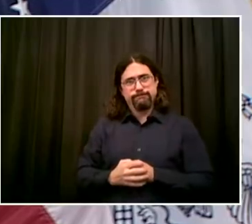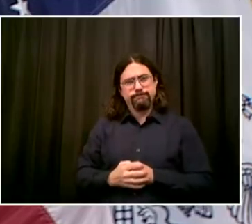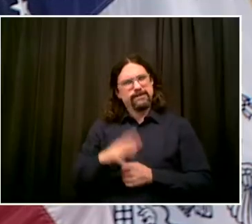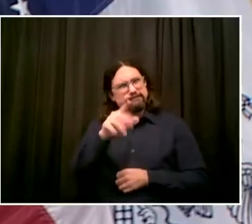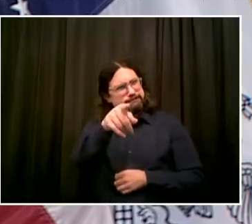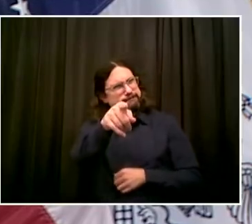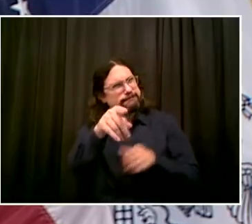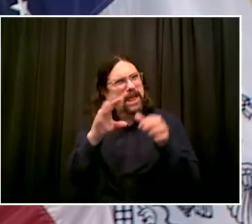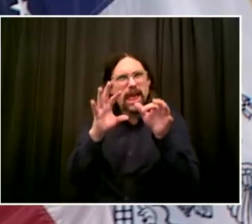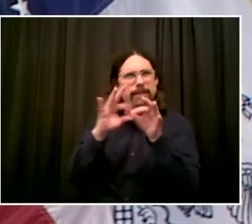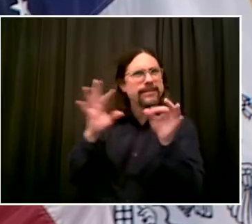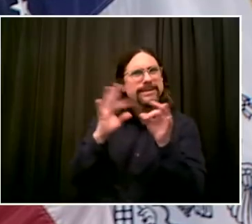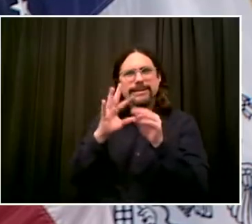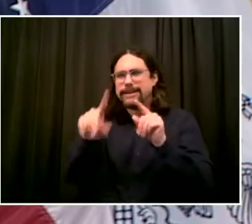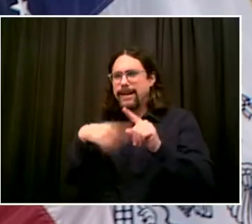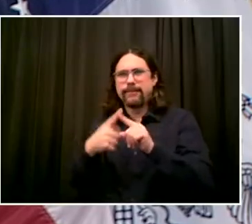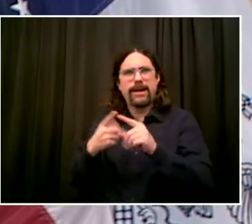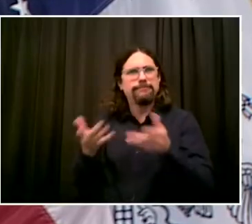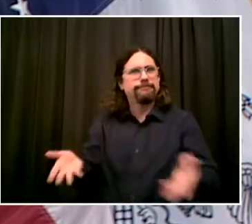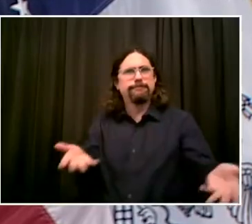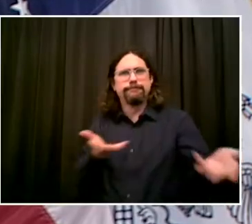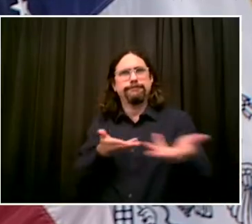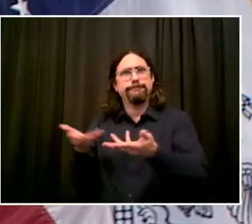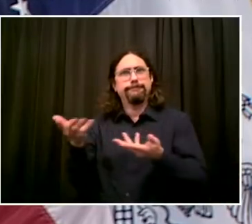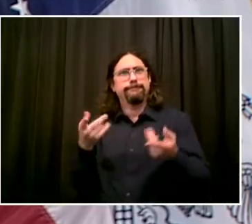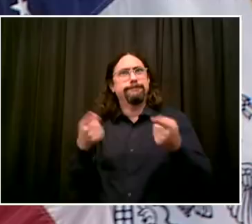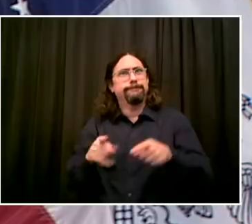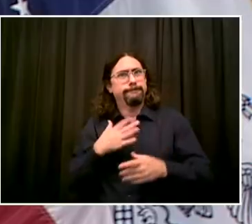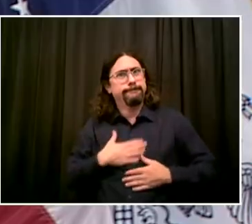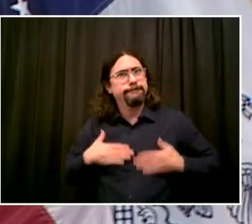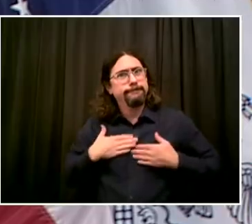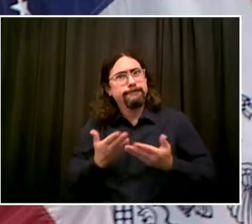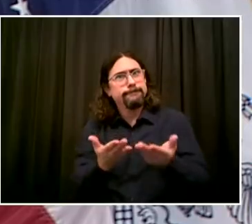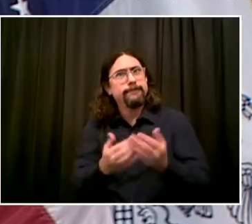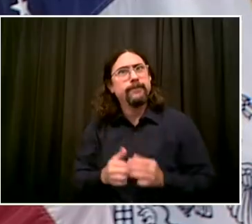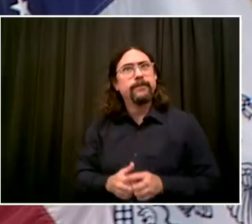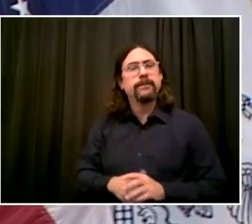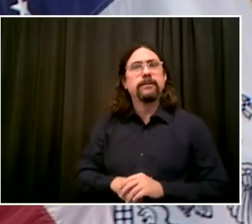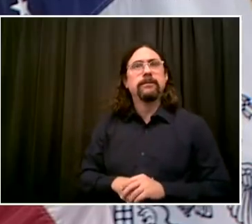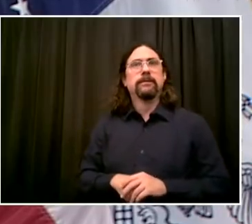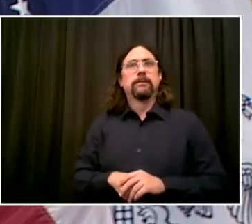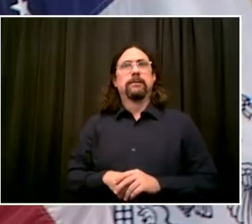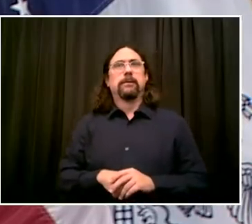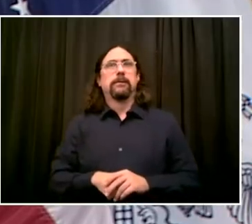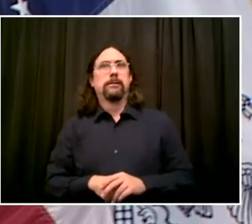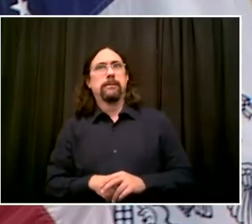REX LOOK, I DON'T KNOW EVERYTHING ABOUT THE MARCH. MY UNDERSTANDING IS THAT IT WAS SRTTAEDY B COMMUNITY PEOPLE THAT WERE CONCERNED AND WANTED TO MAKE THEC OMUMNITY